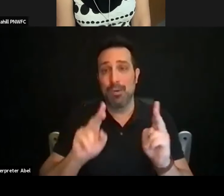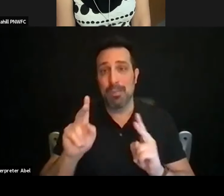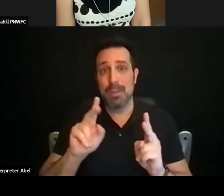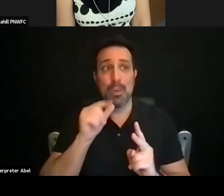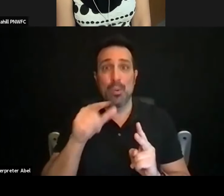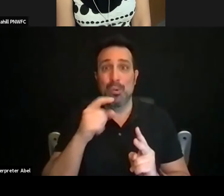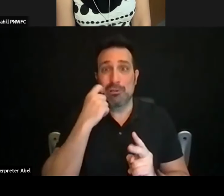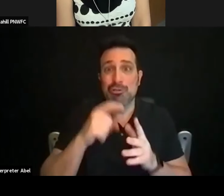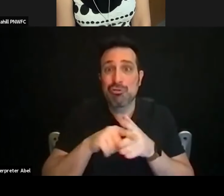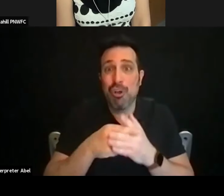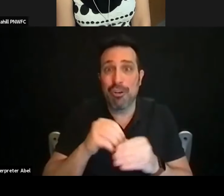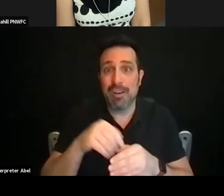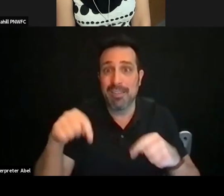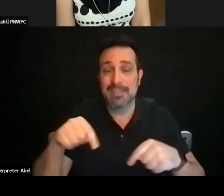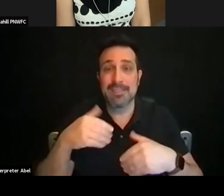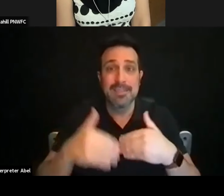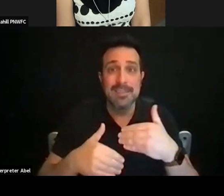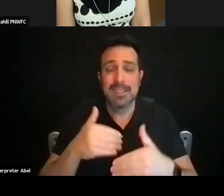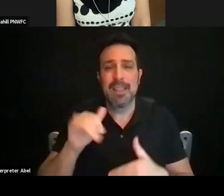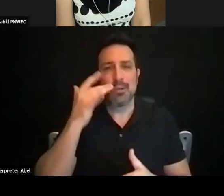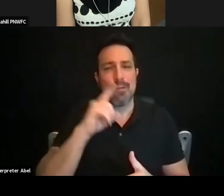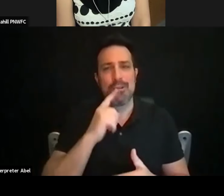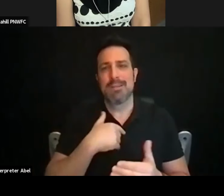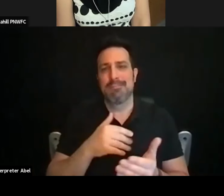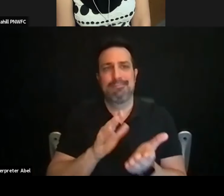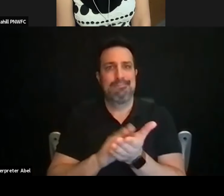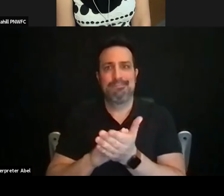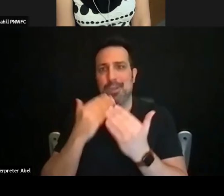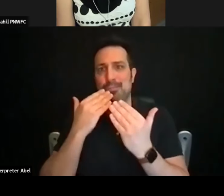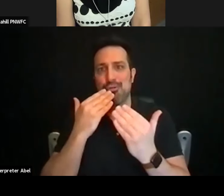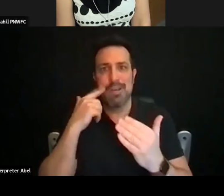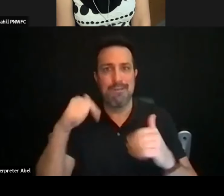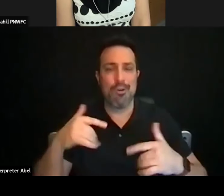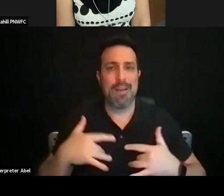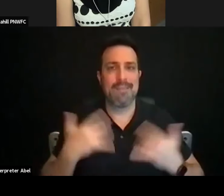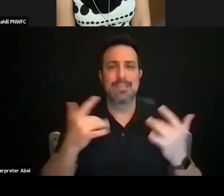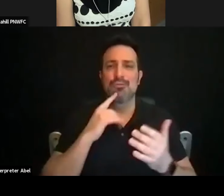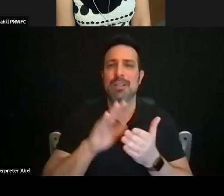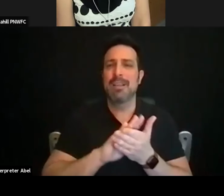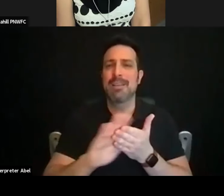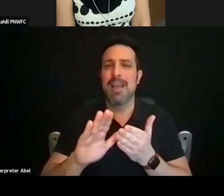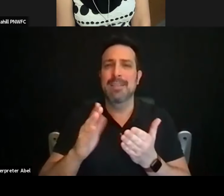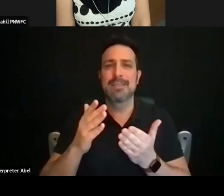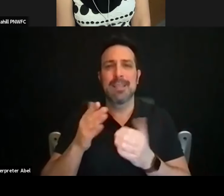this work and the things that you're trying to engage in. That can